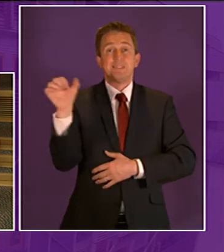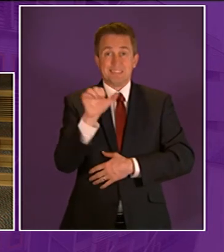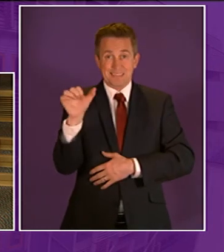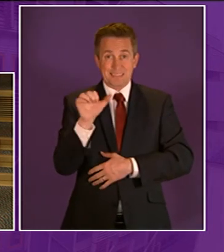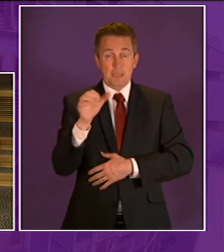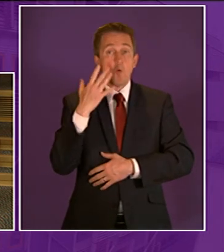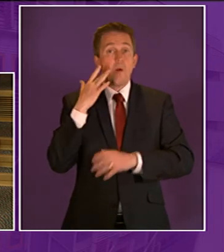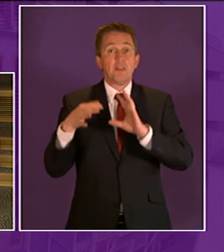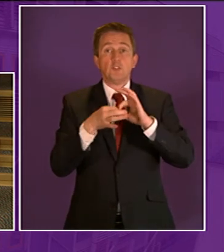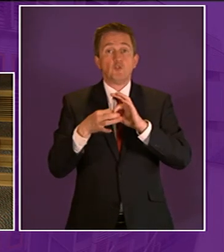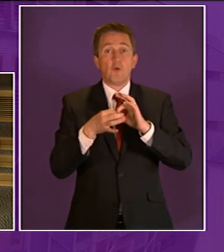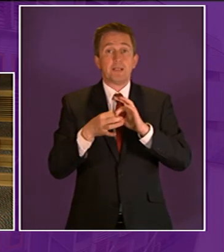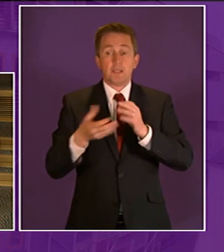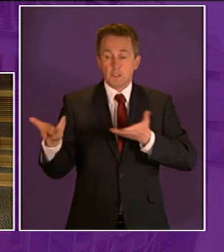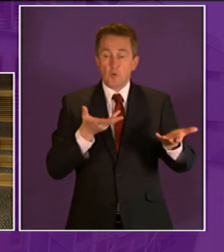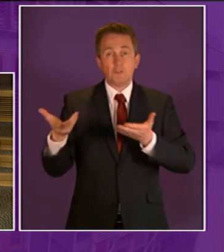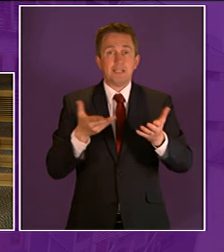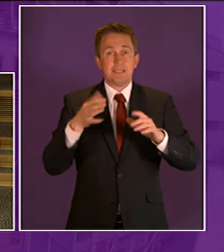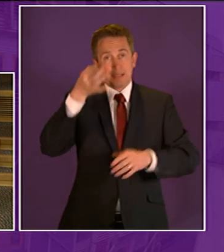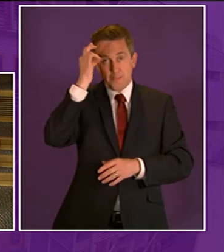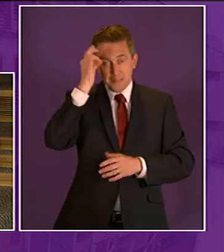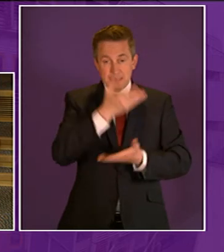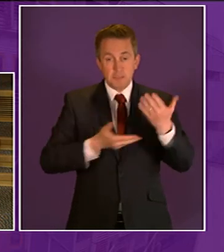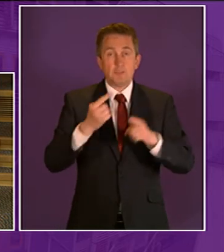a disagreement between the Colleges Scotland employers association and the Educational